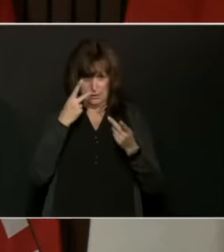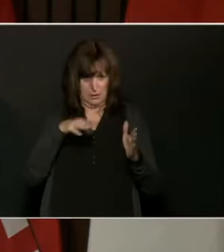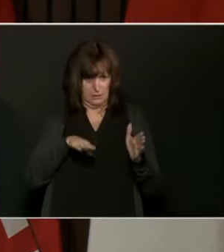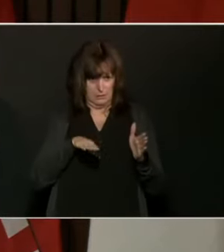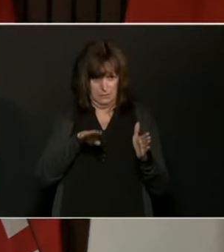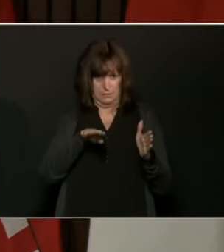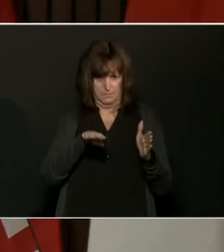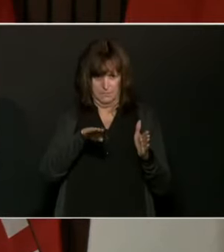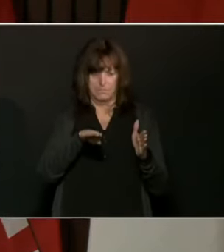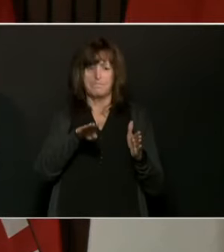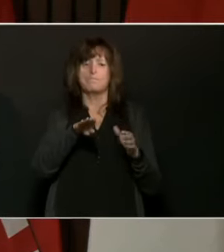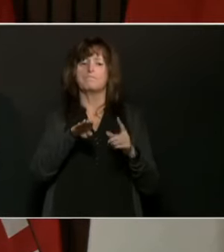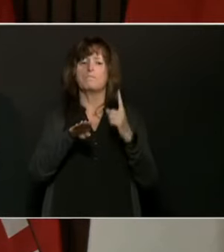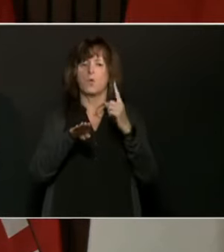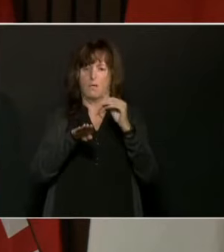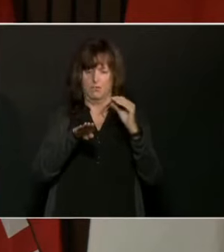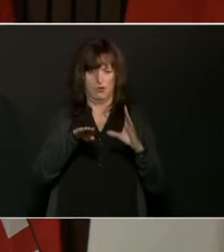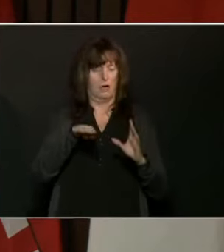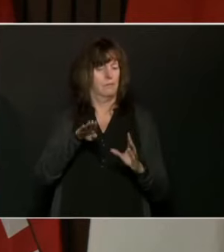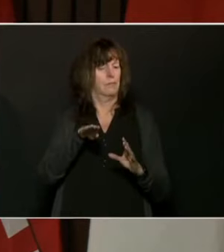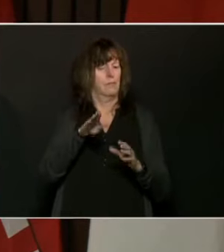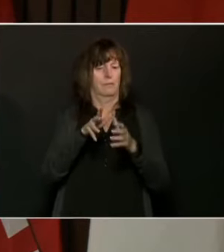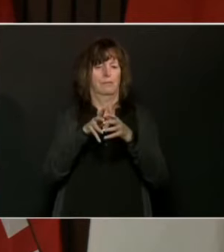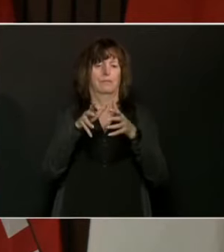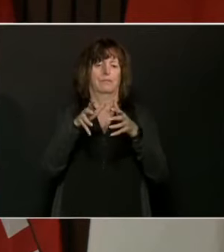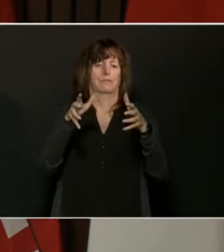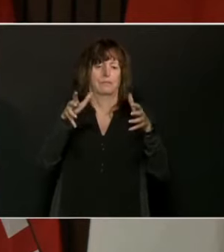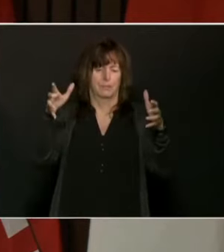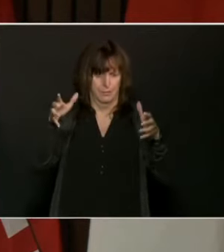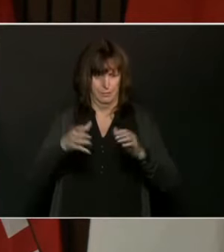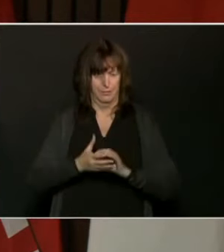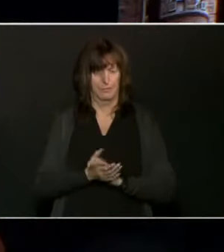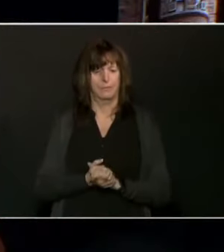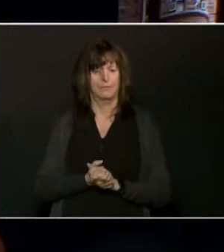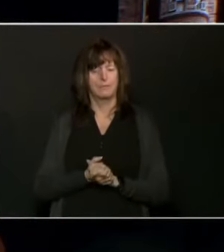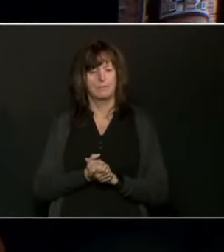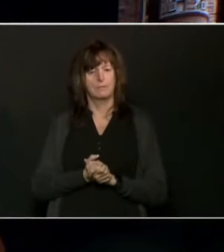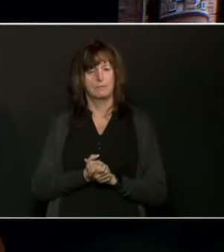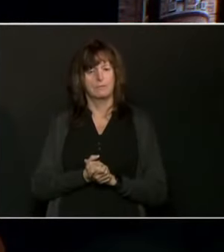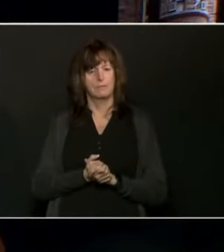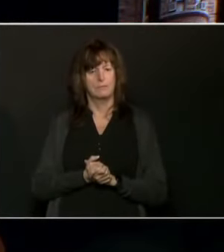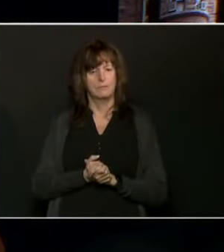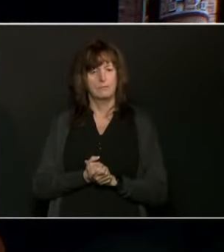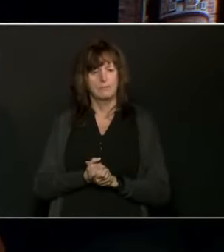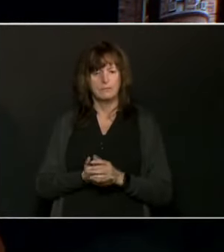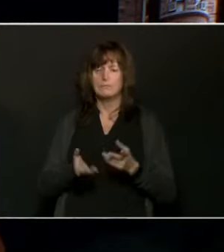WHAT WE'RE -- WHERE WE ARE STILL BOILING ALONG AT -- SIMMERING A LONG AT THAT 1 PERCENT LEVEL